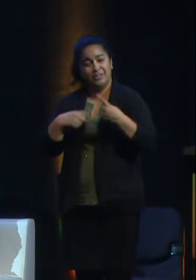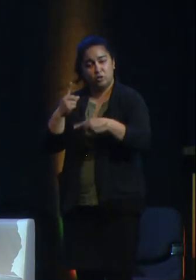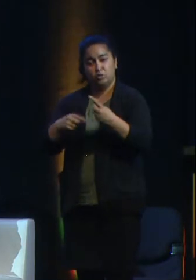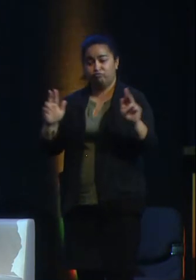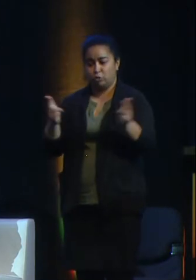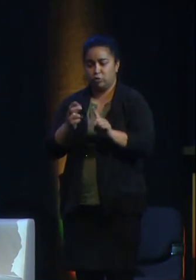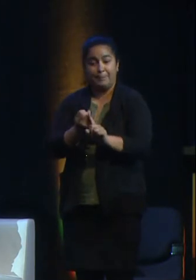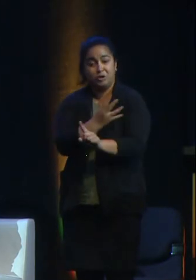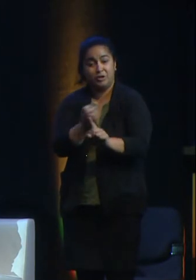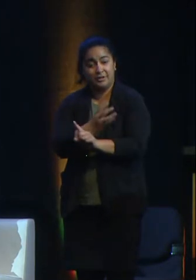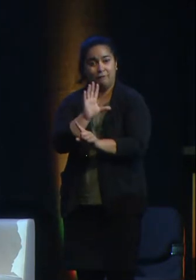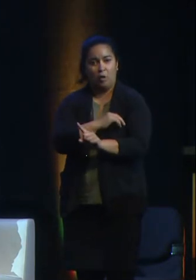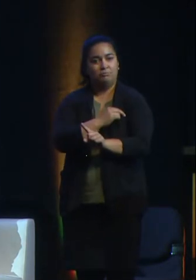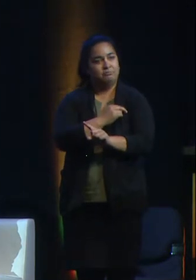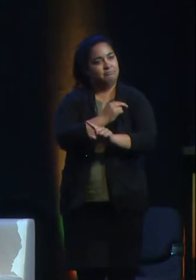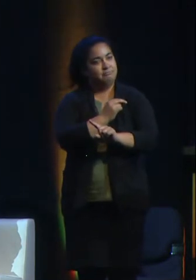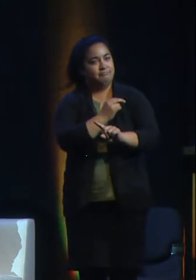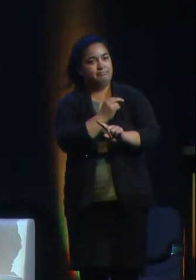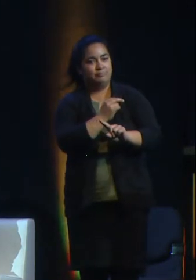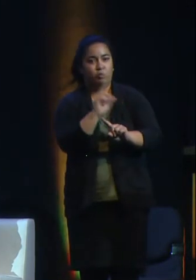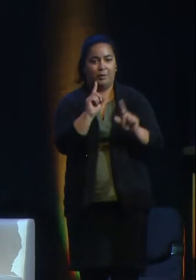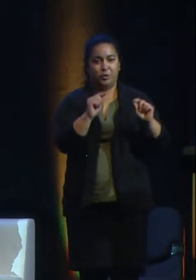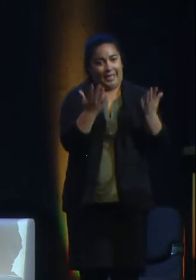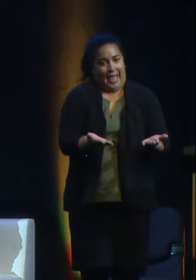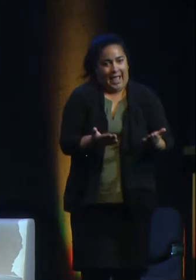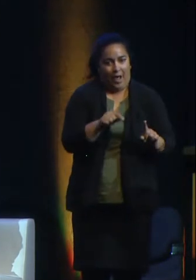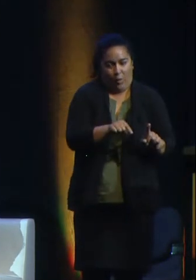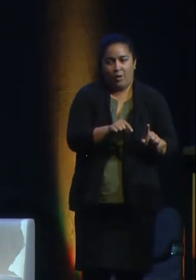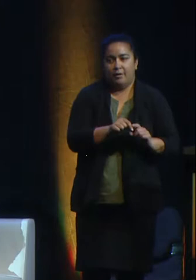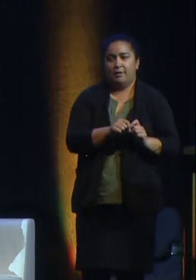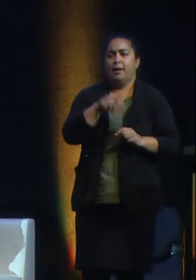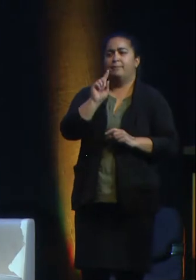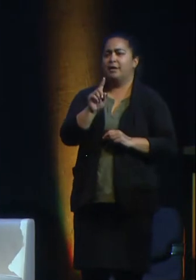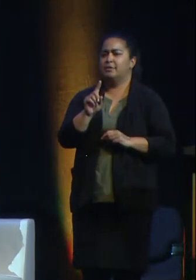from the existing infrastructure that we've got, but what we've got to do is look at also